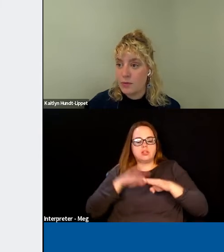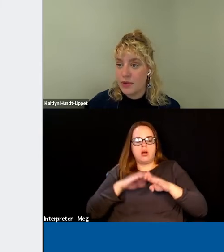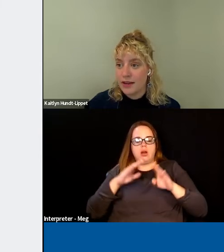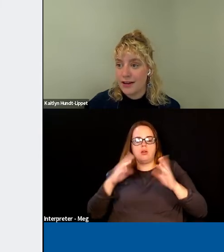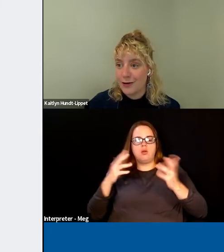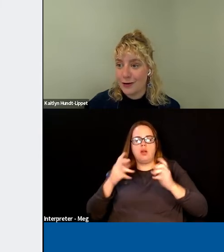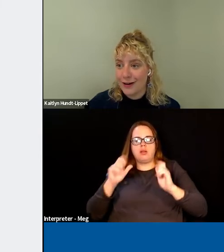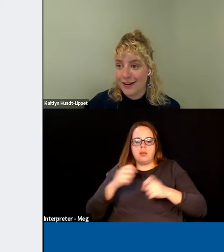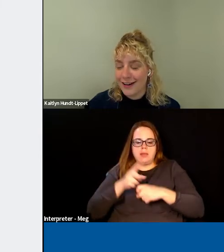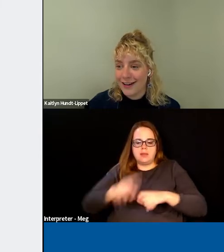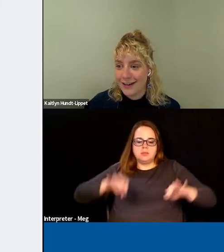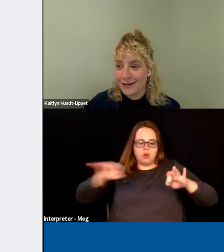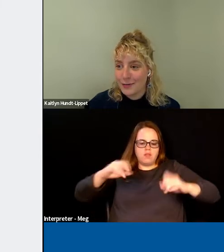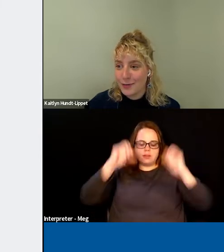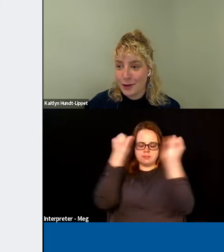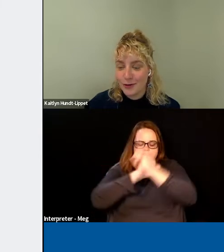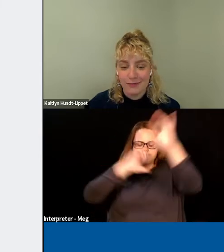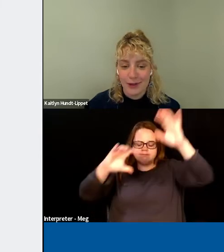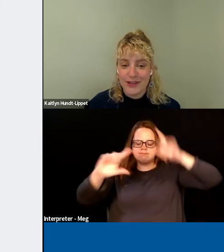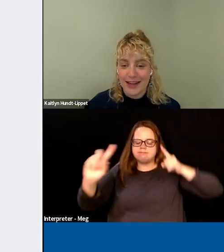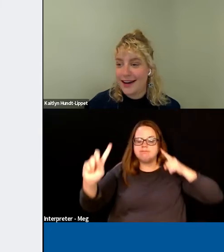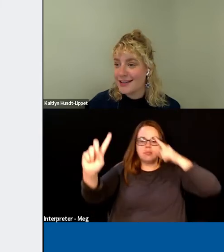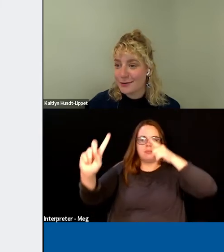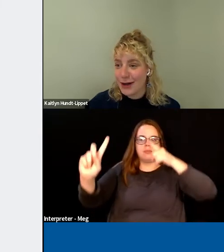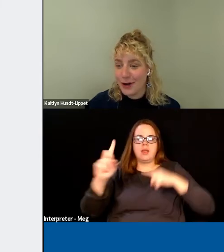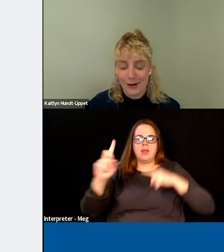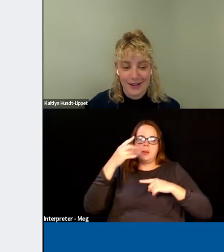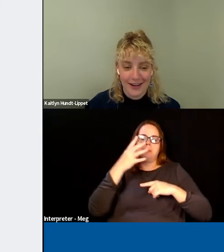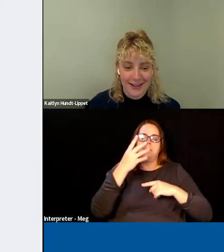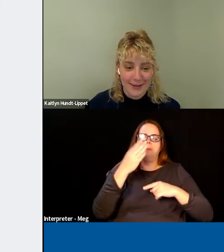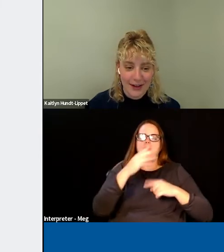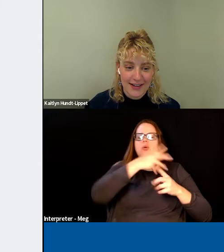What would be your blue skies, rainbow experience?